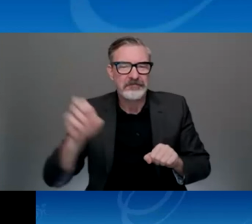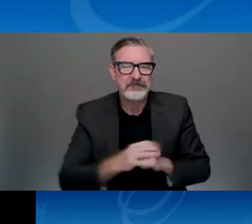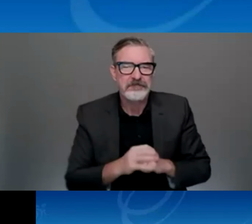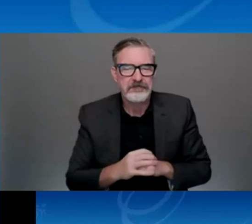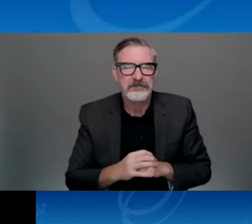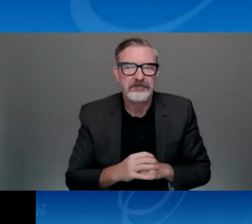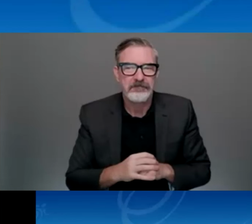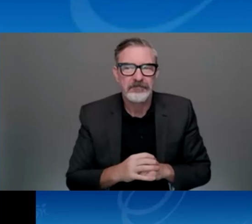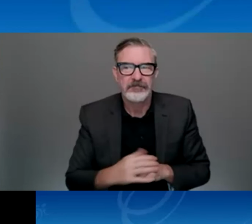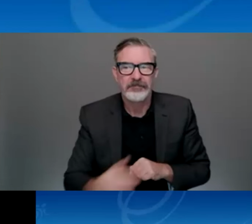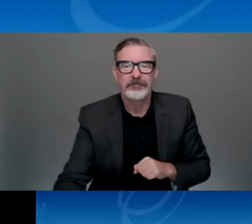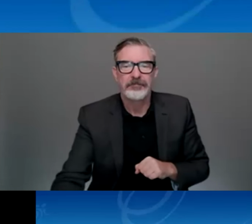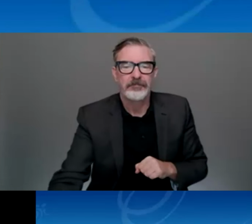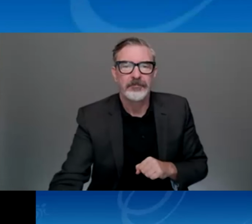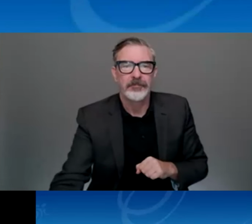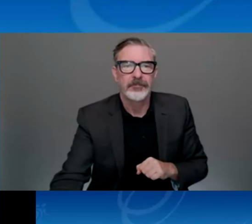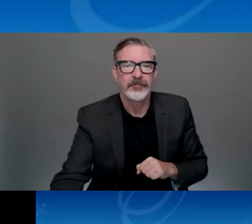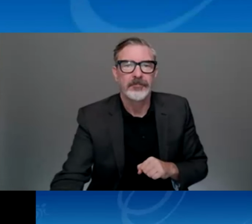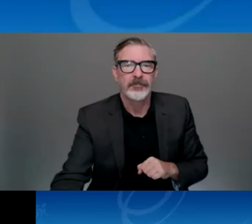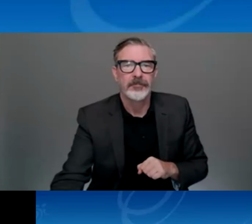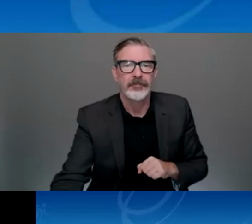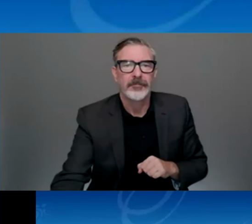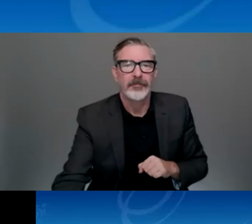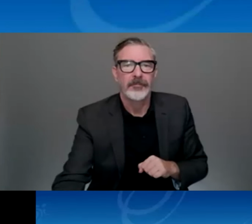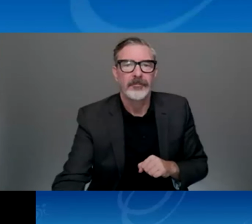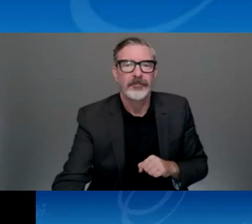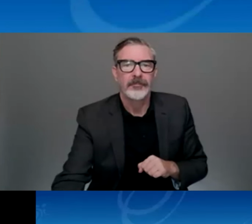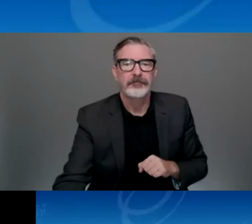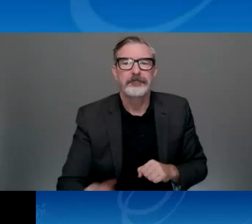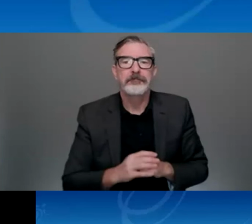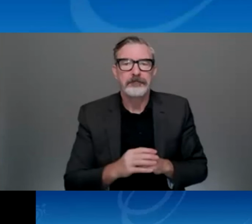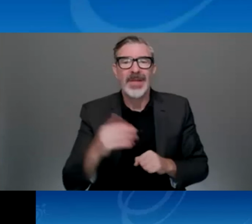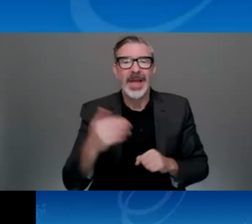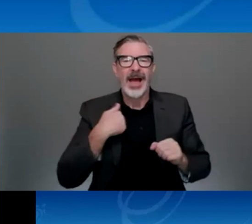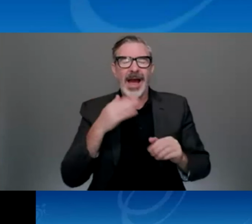So bear with me. I believe everyone has a story, and mine involves navigating